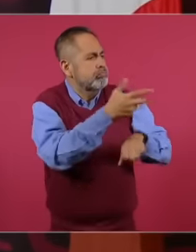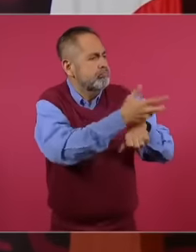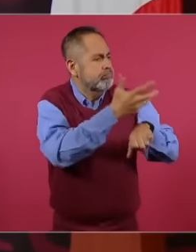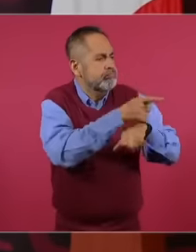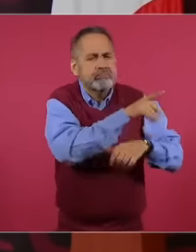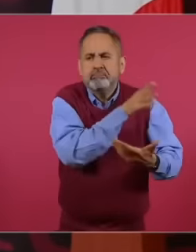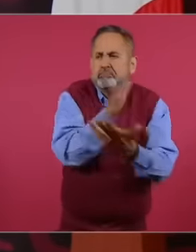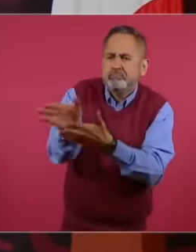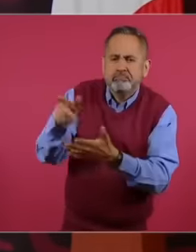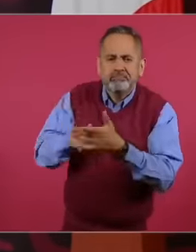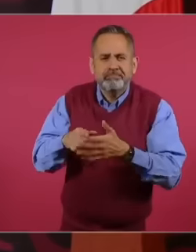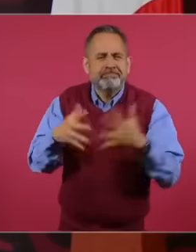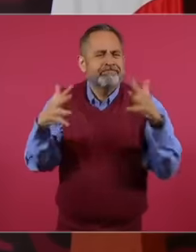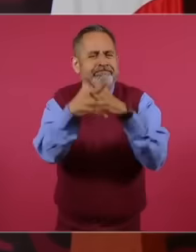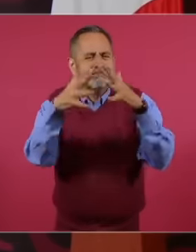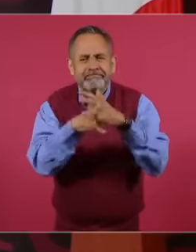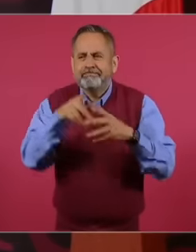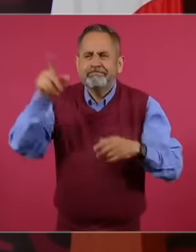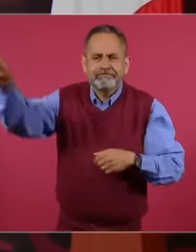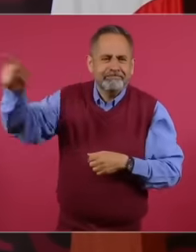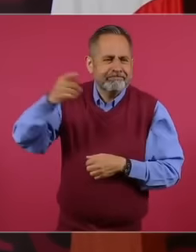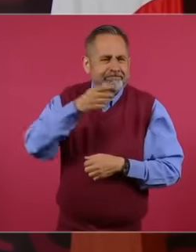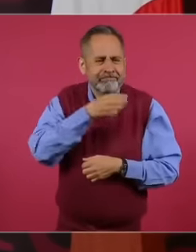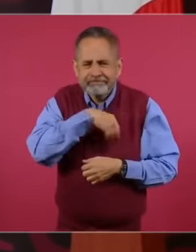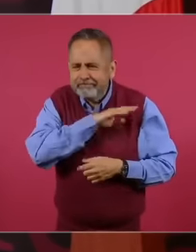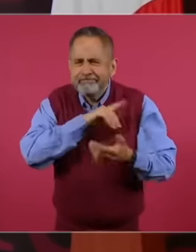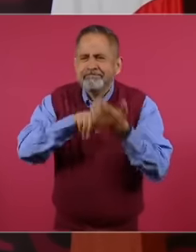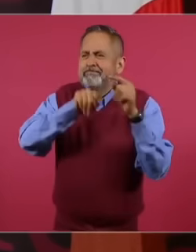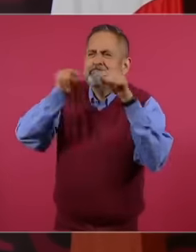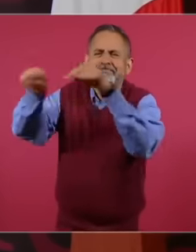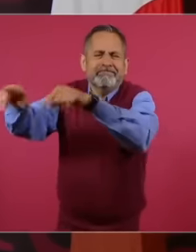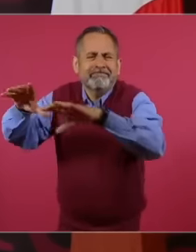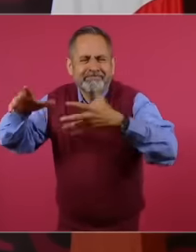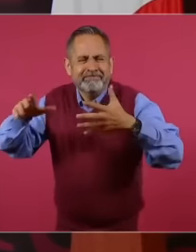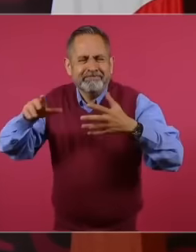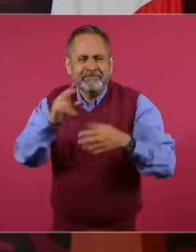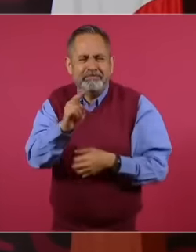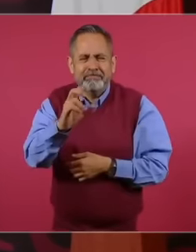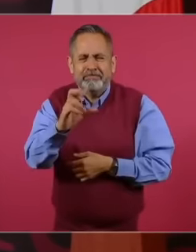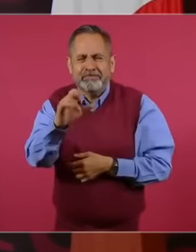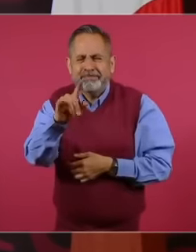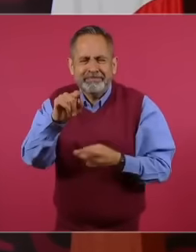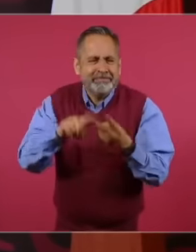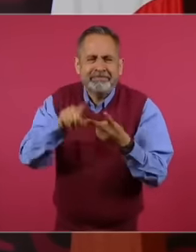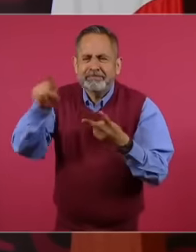Ukraine or in any other place where